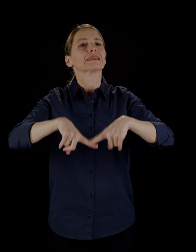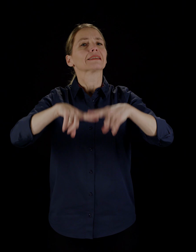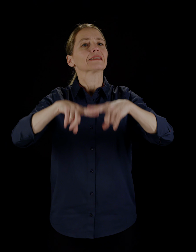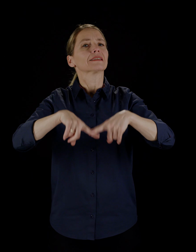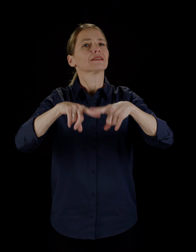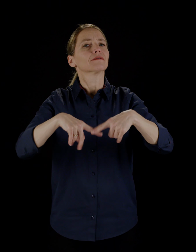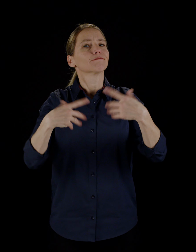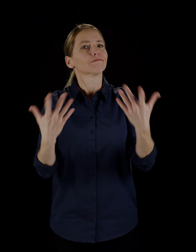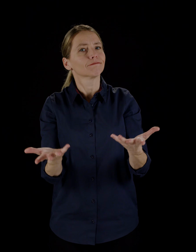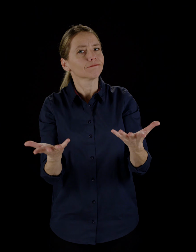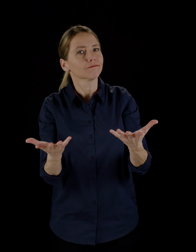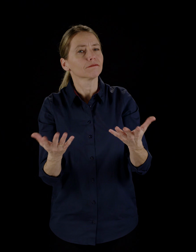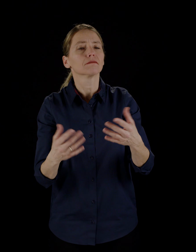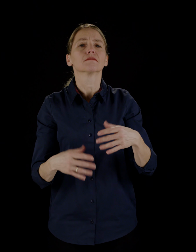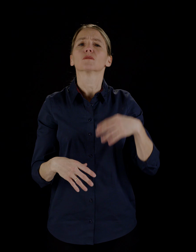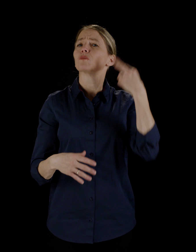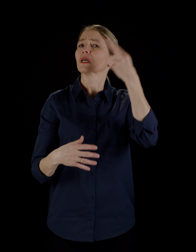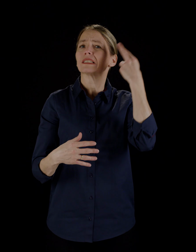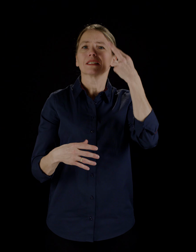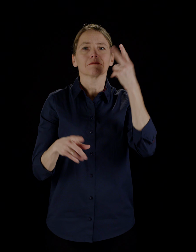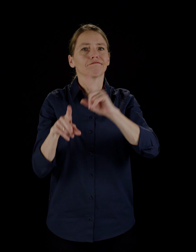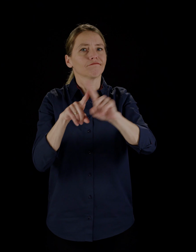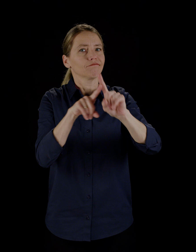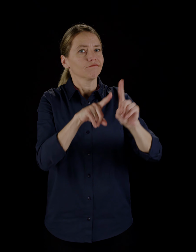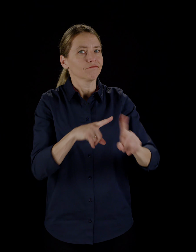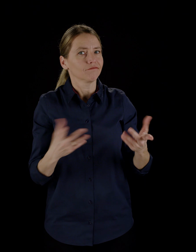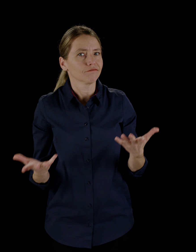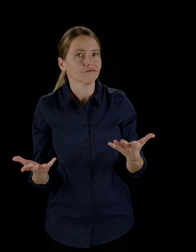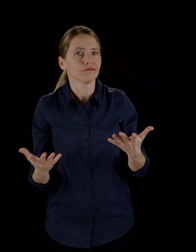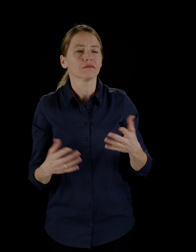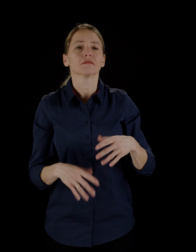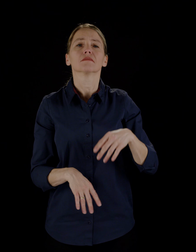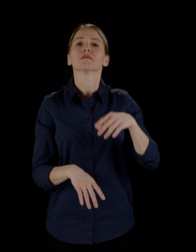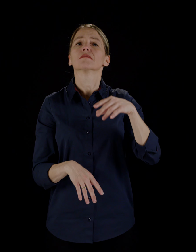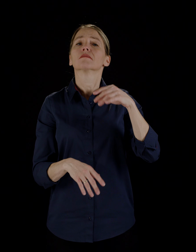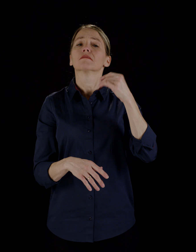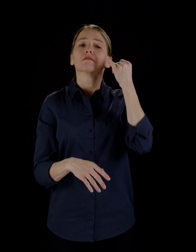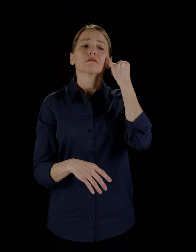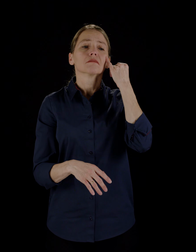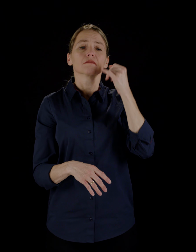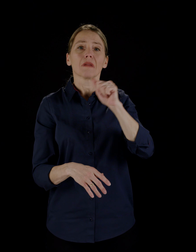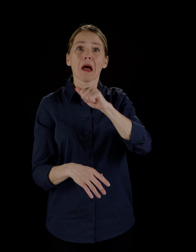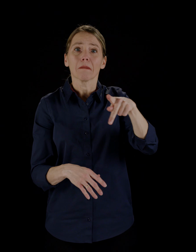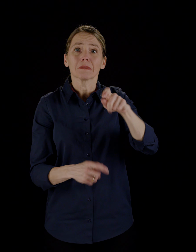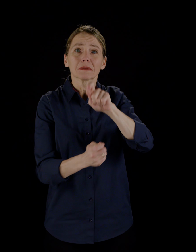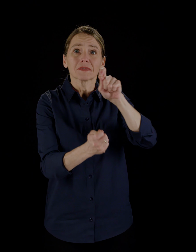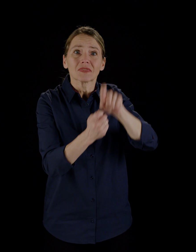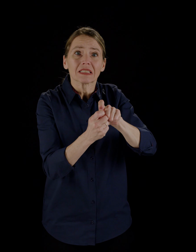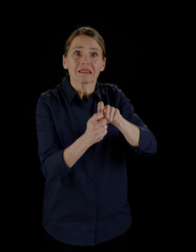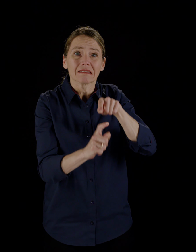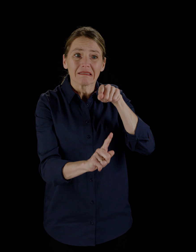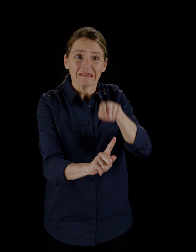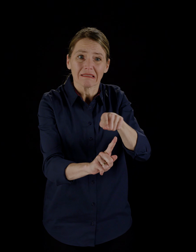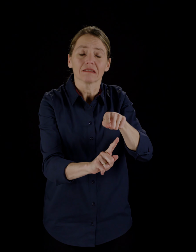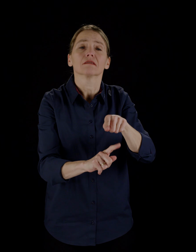For example, approximately 1 GB of data is used per hour for a High Definition (HD) video